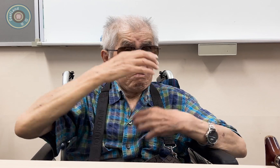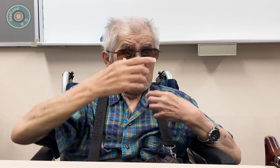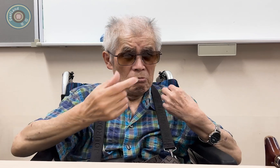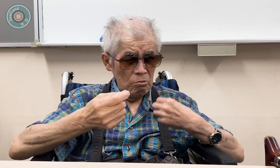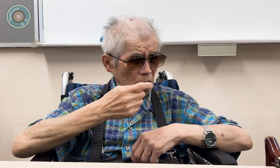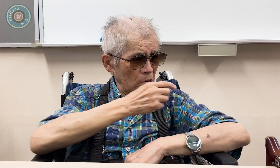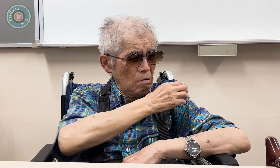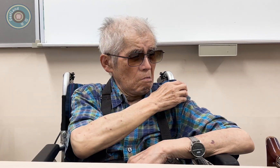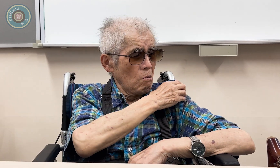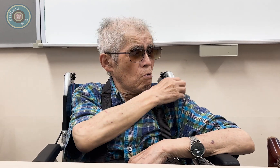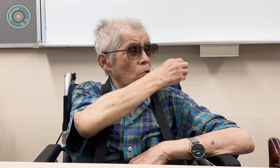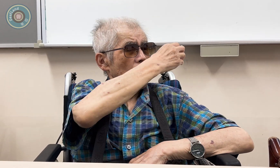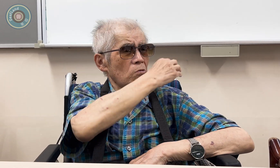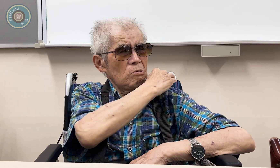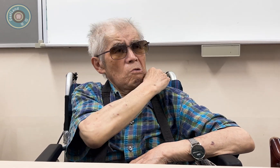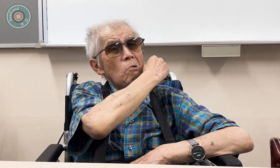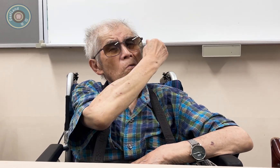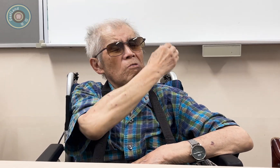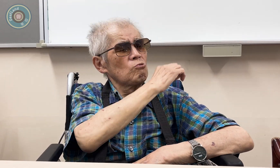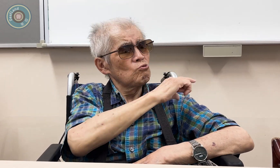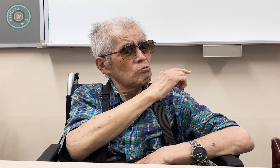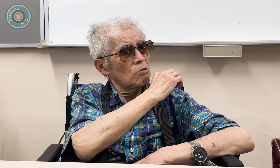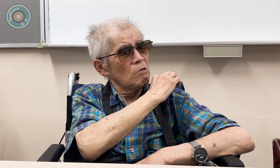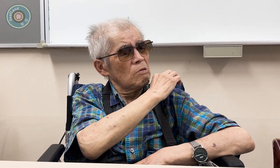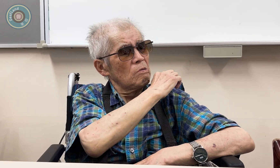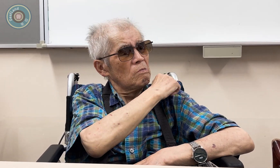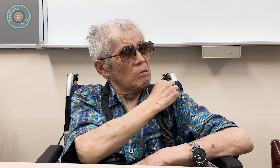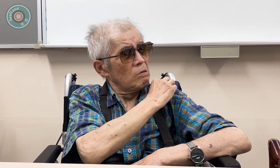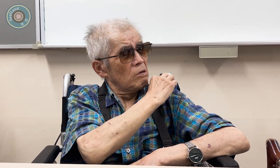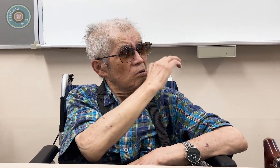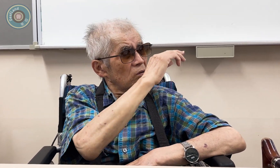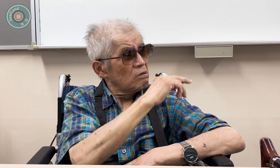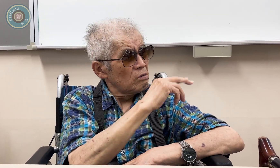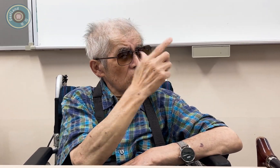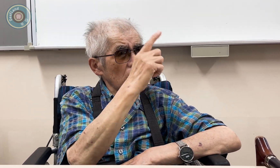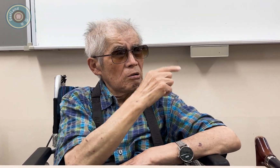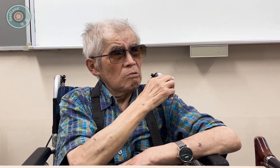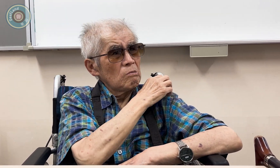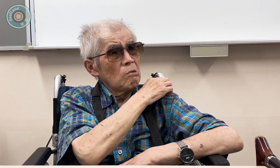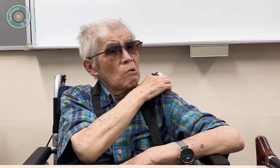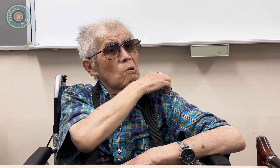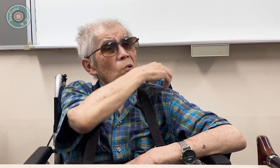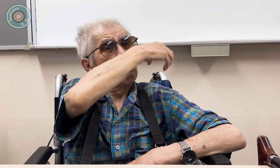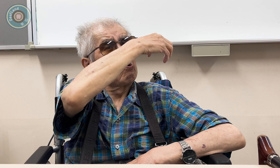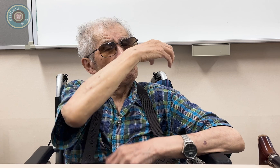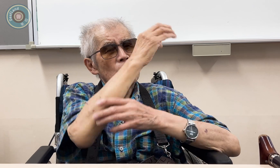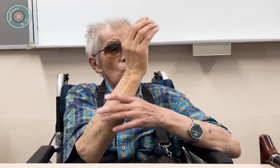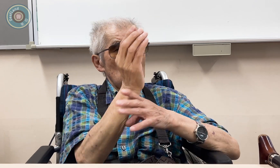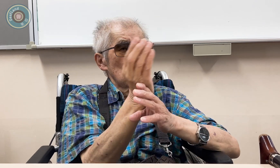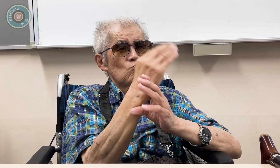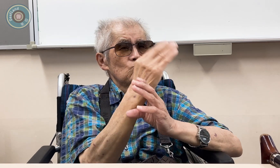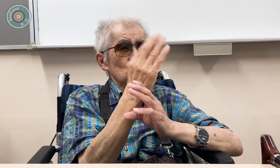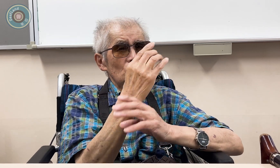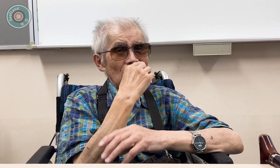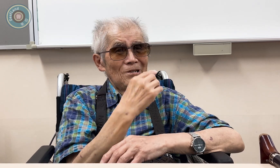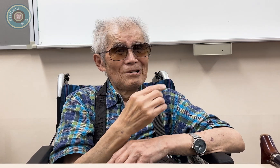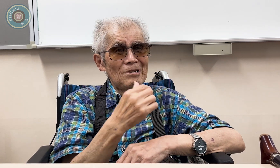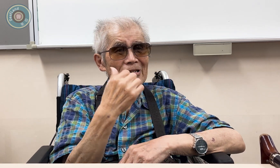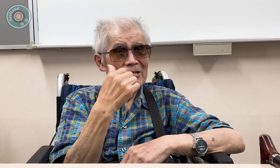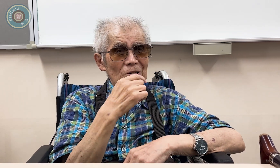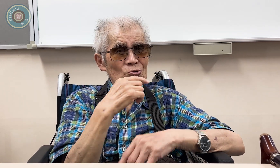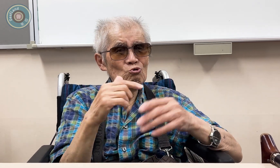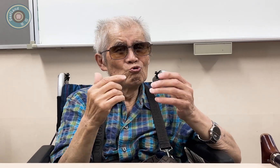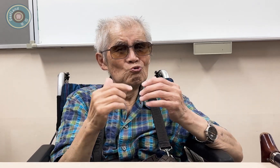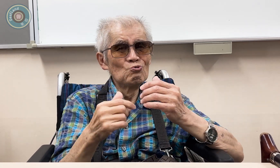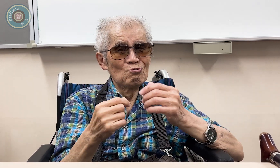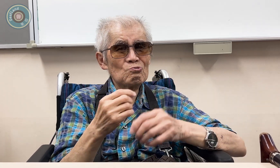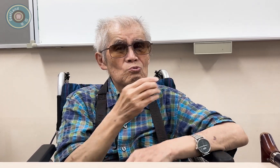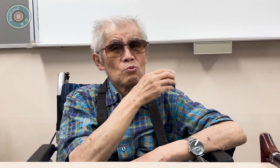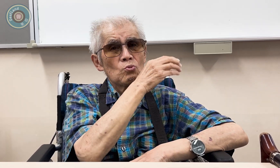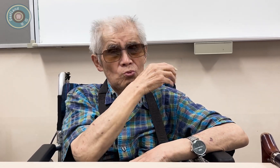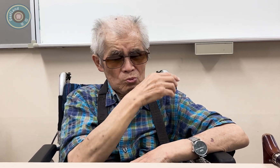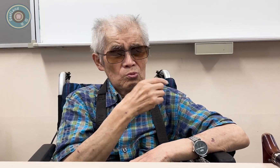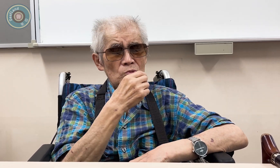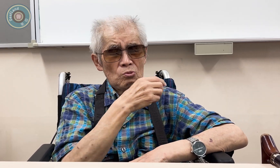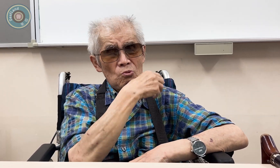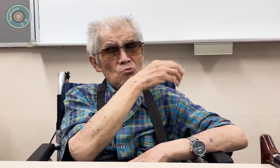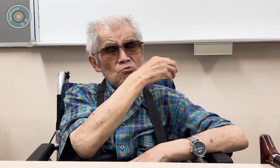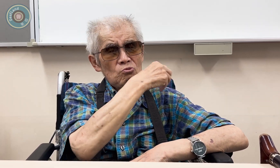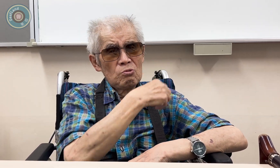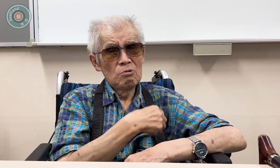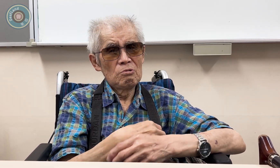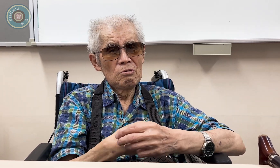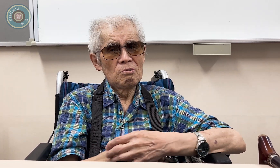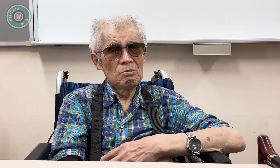I had badly inflamed swelling... It looked like a blowfish’s stomach.